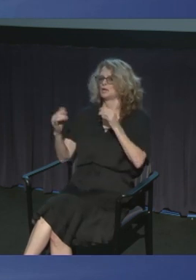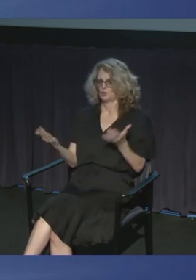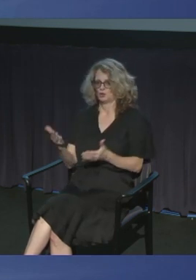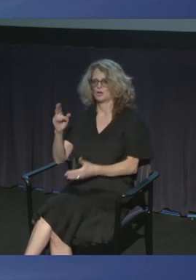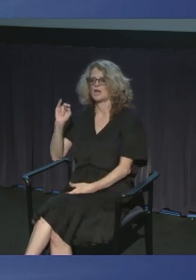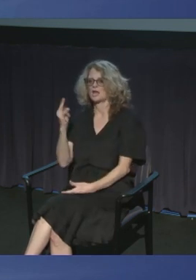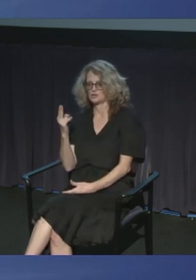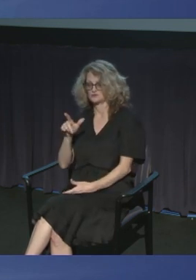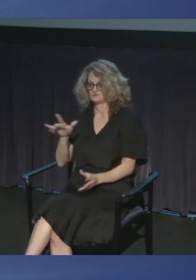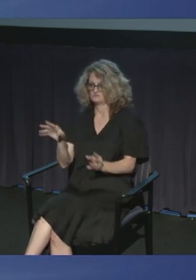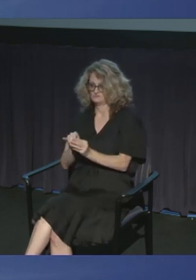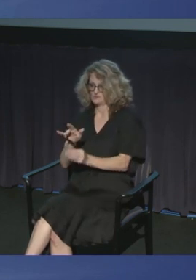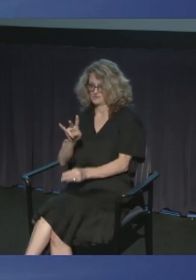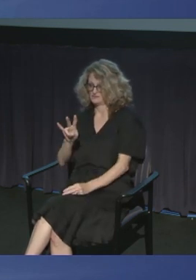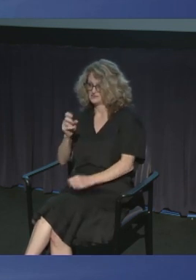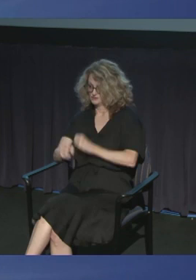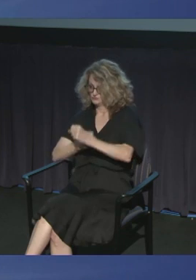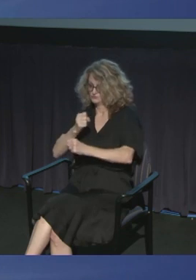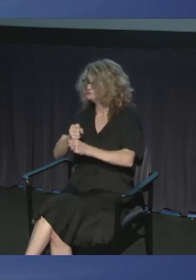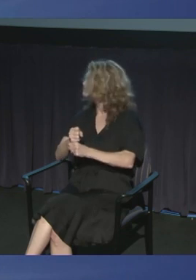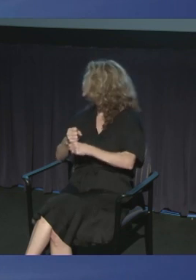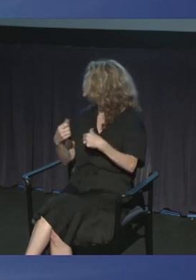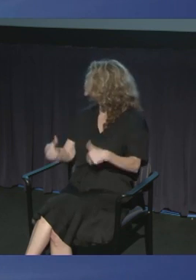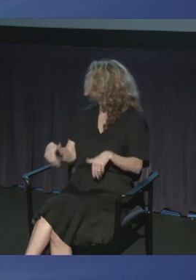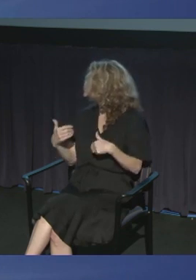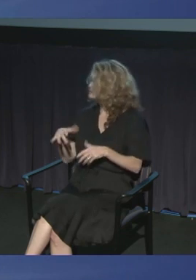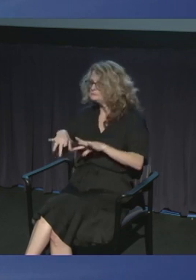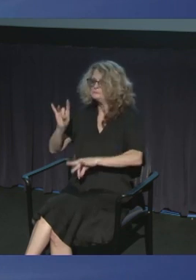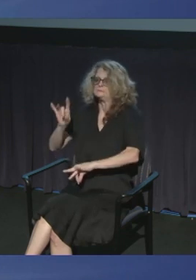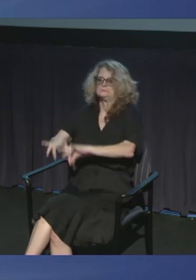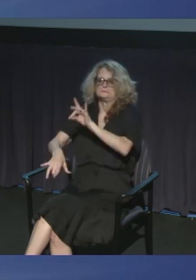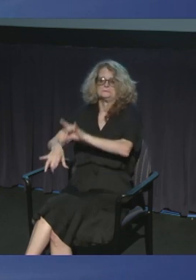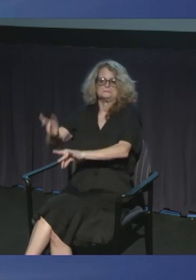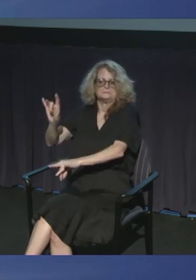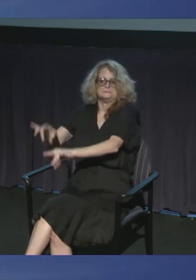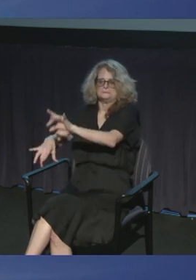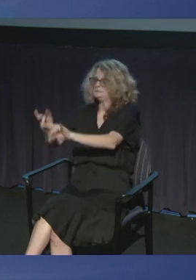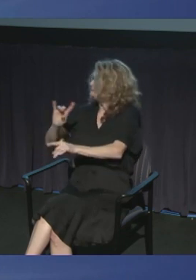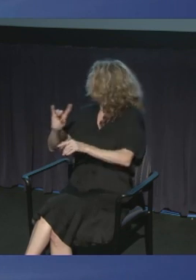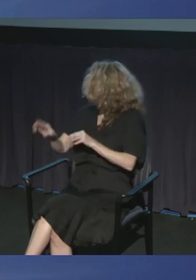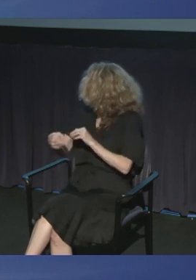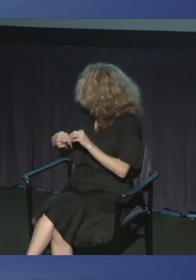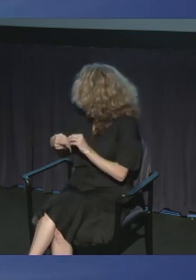NIH FOR 27 YEARS, AND DID MAJOR SEMINAL DISCOVERIES ABOUT THE